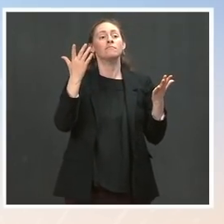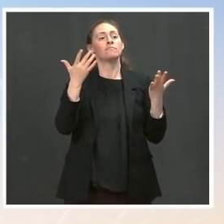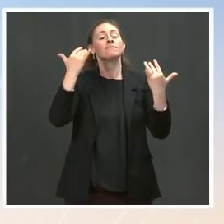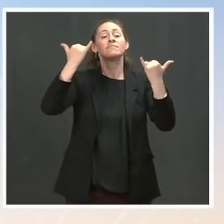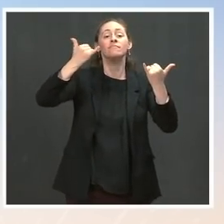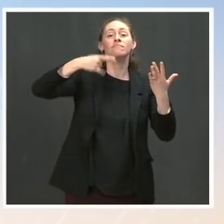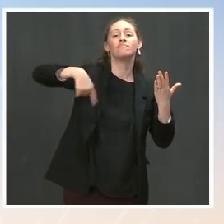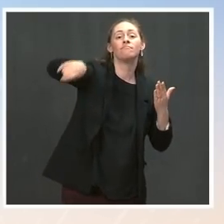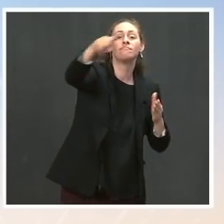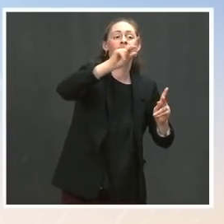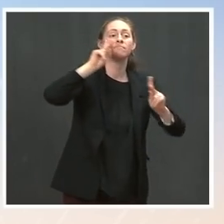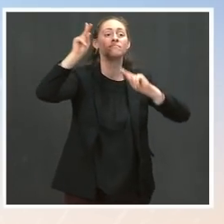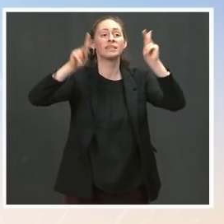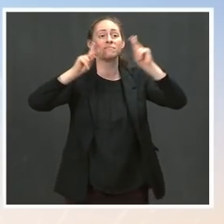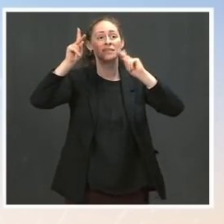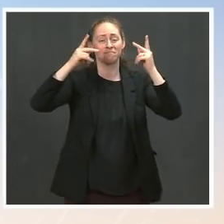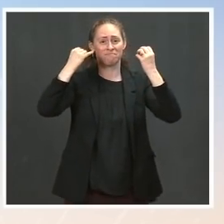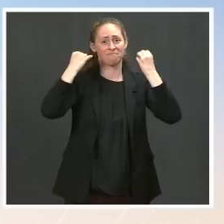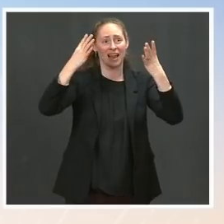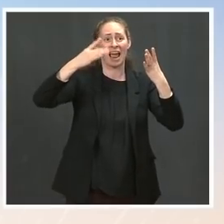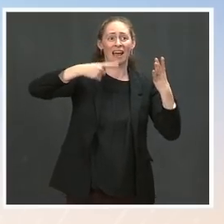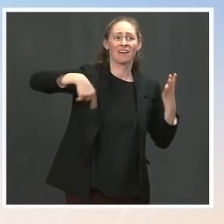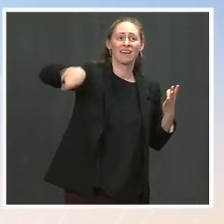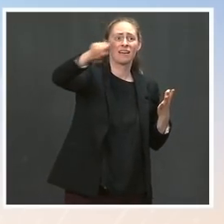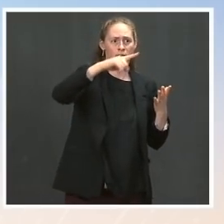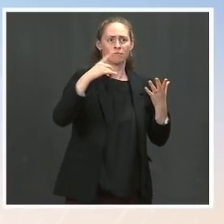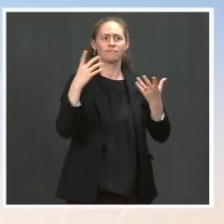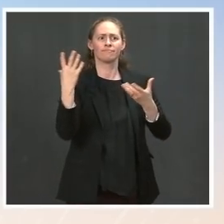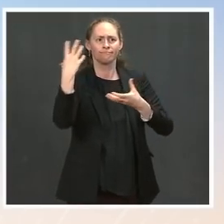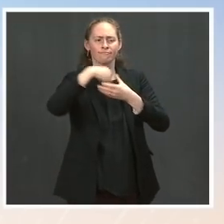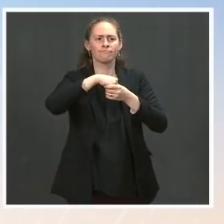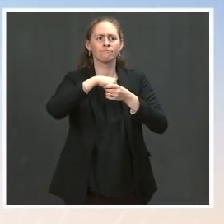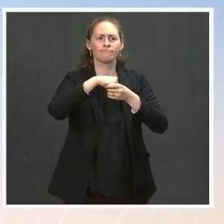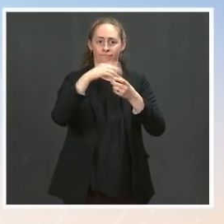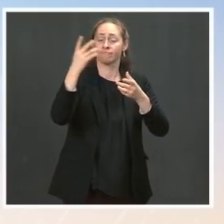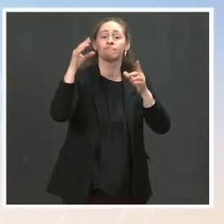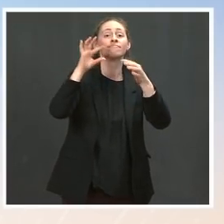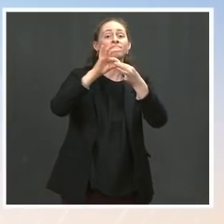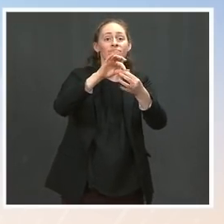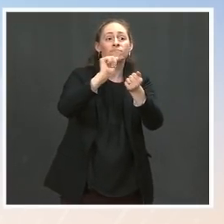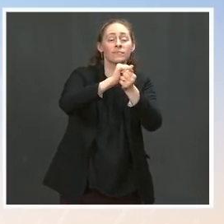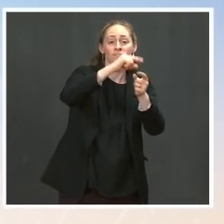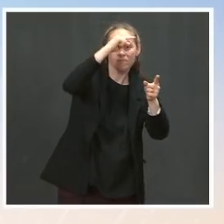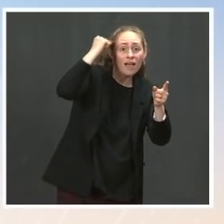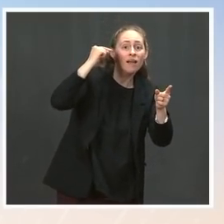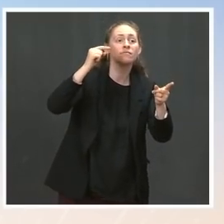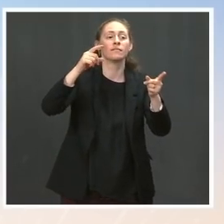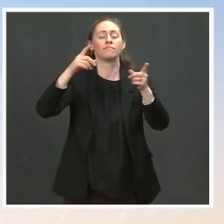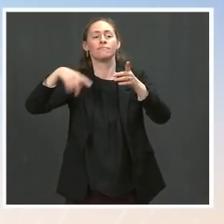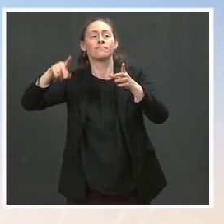high levels of unemployment among African Americans, Latino Americans, Asian Americans that we need to work to address.